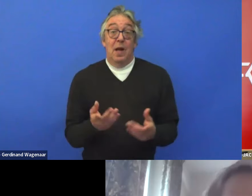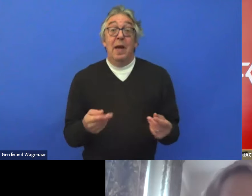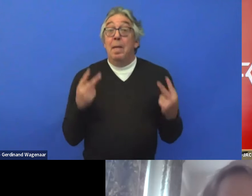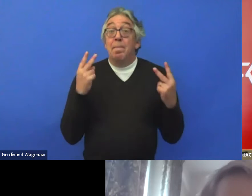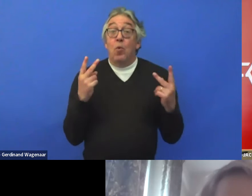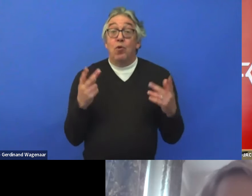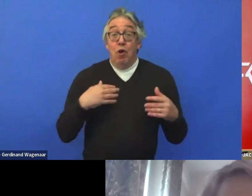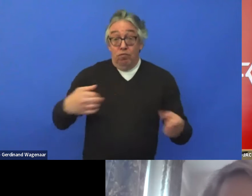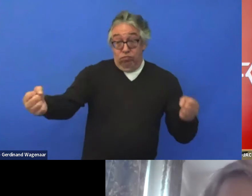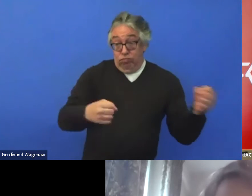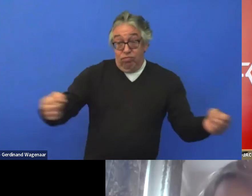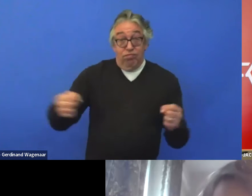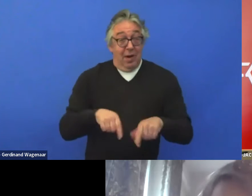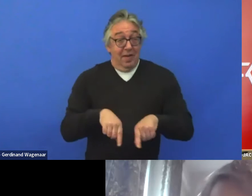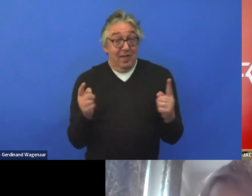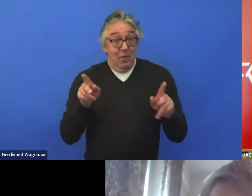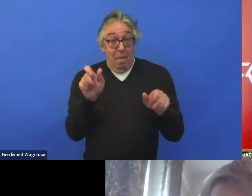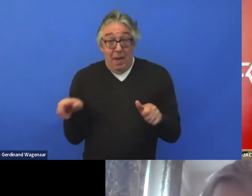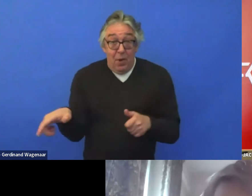and working to make sure no one is left behind.